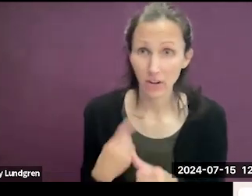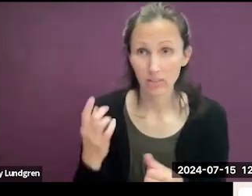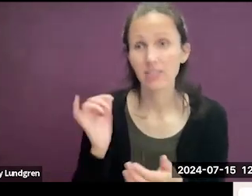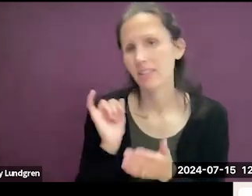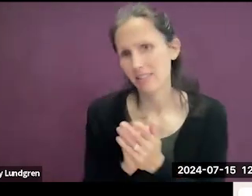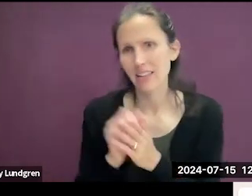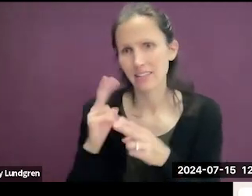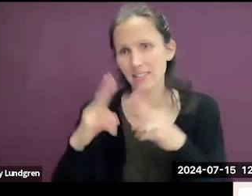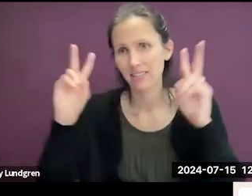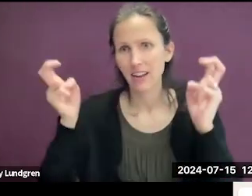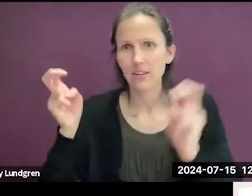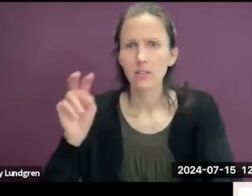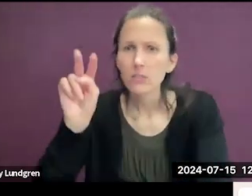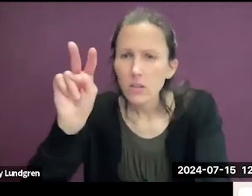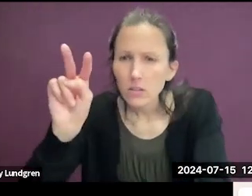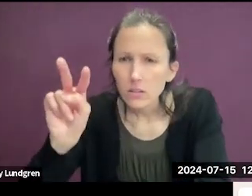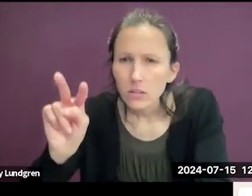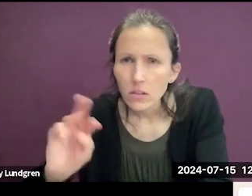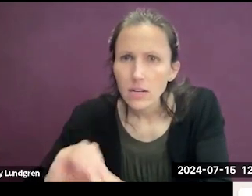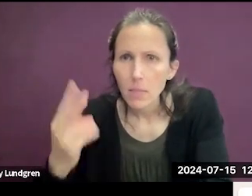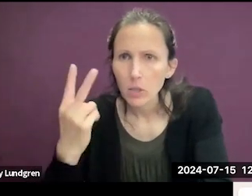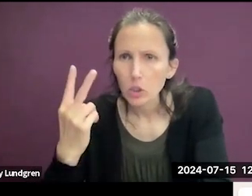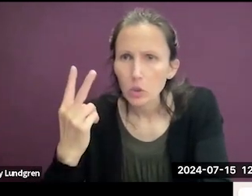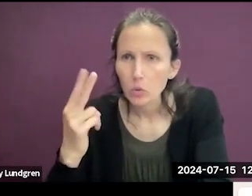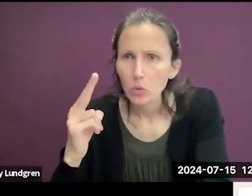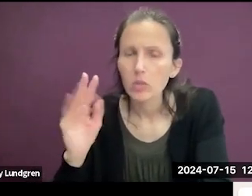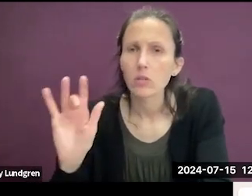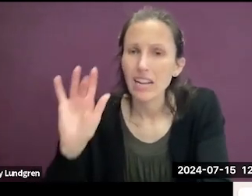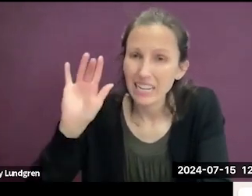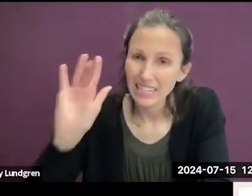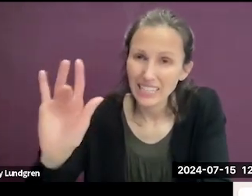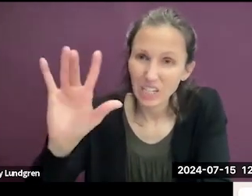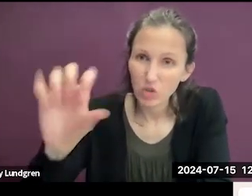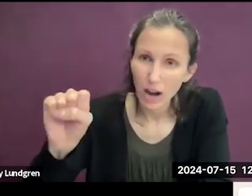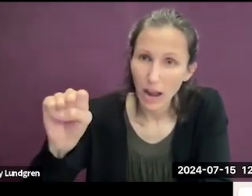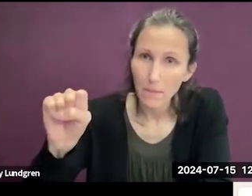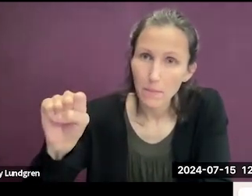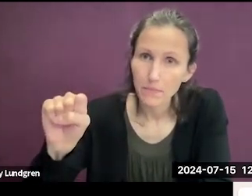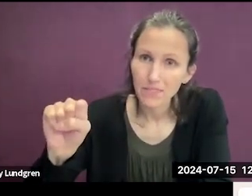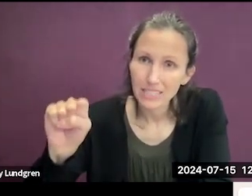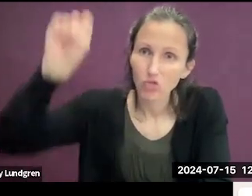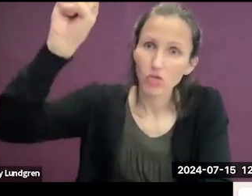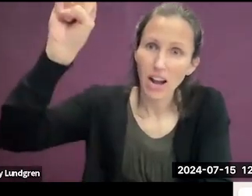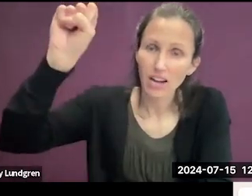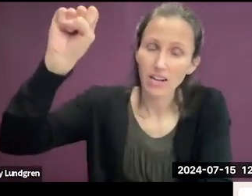So we're going to find on here it's number two on our list currently. Let's just drag that into spot number one.